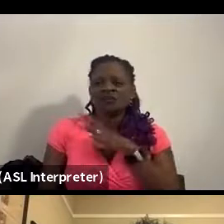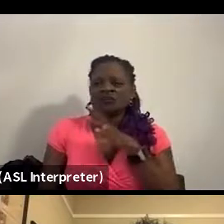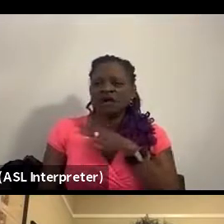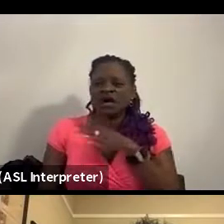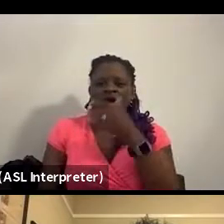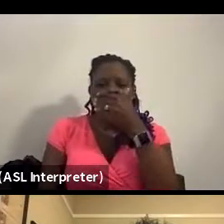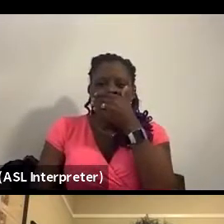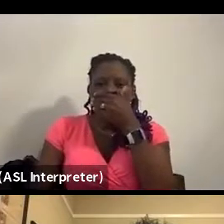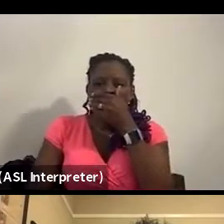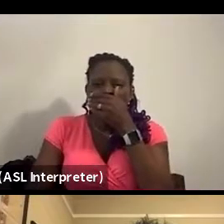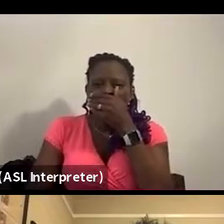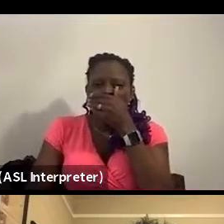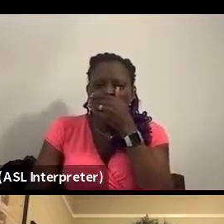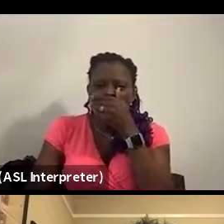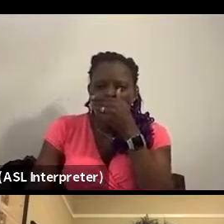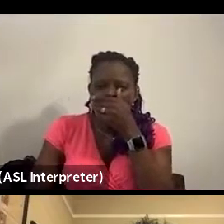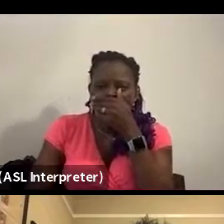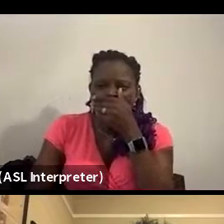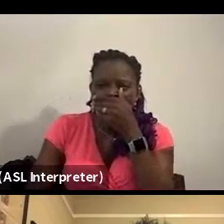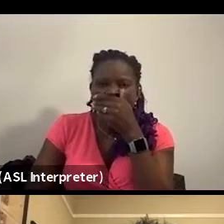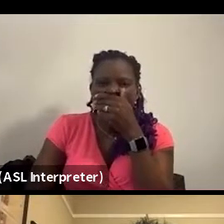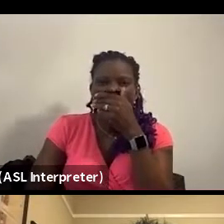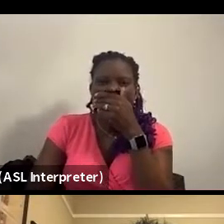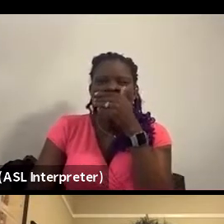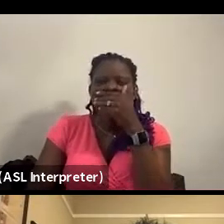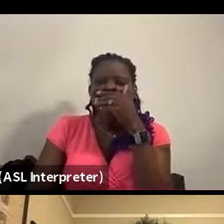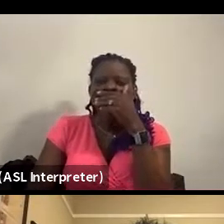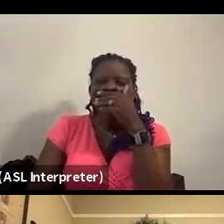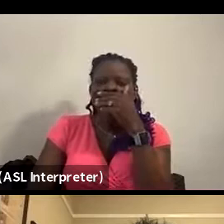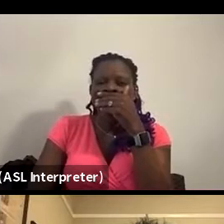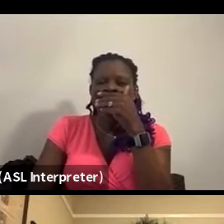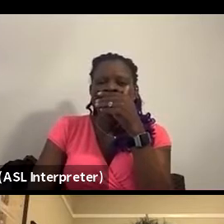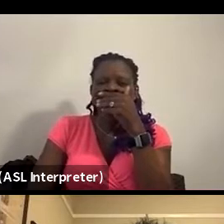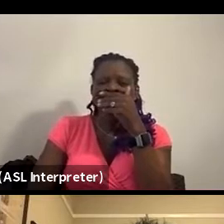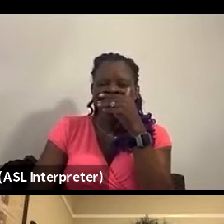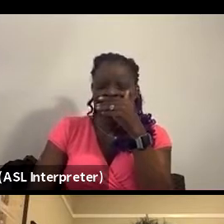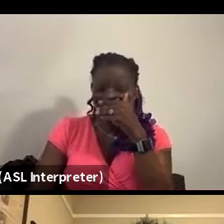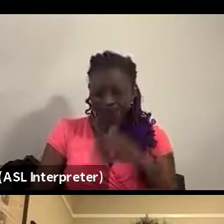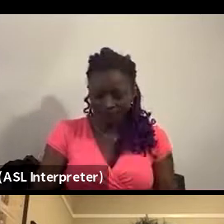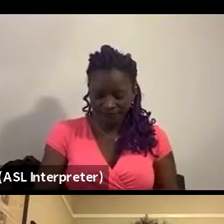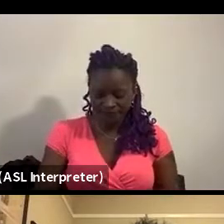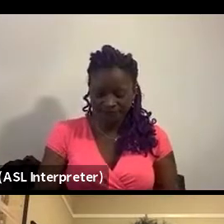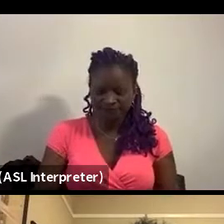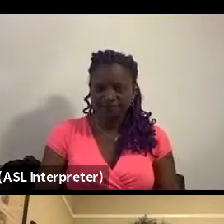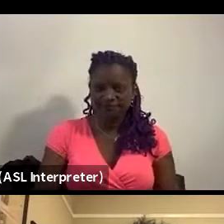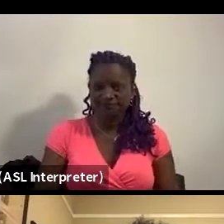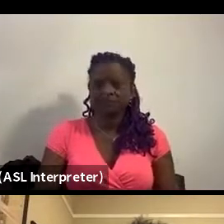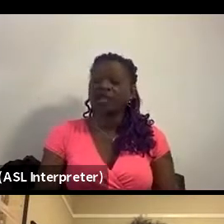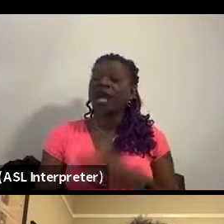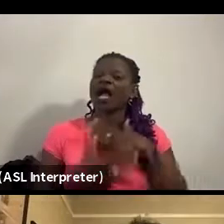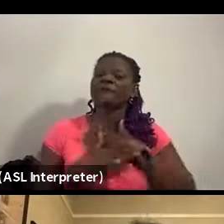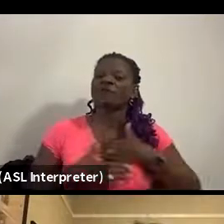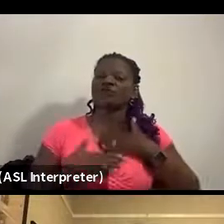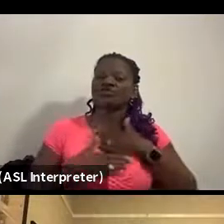Chen to have said that would be the best approach moving forward. I appreciate that. Thank you so much and Dr.